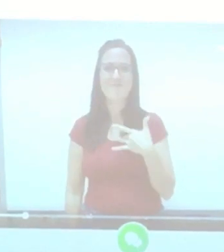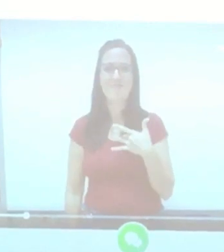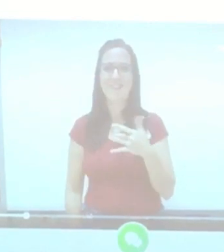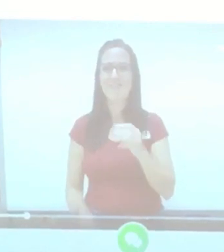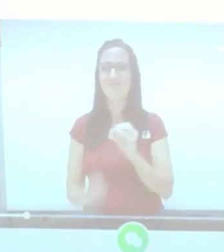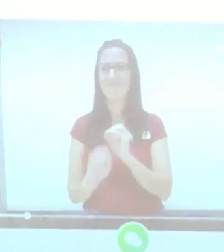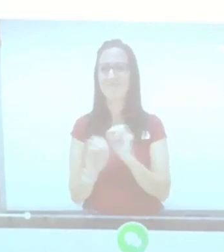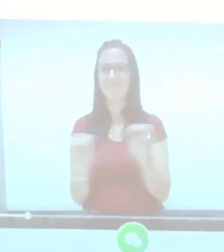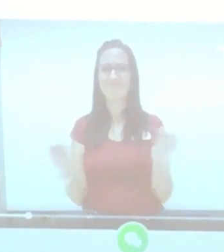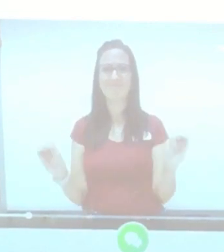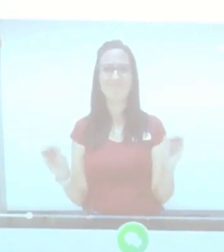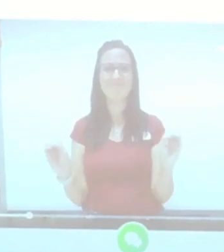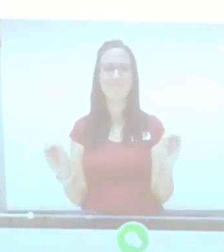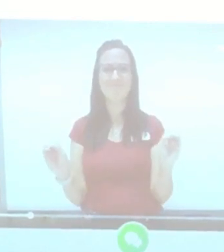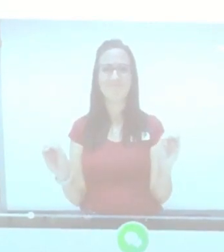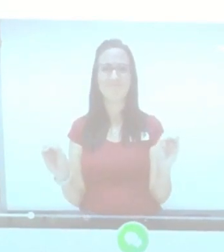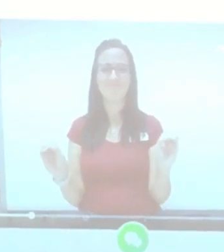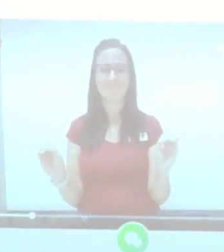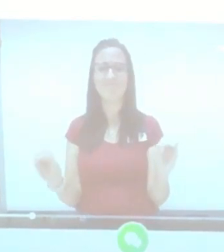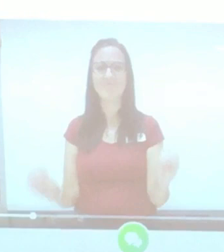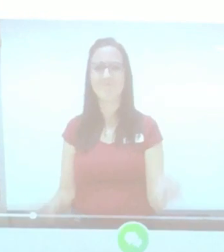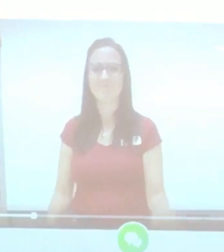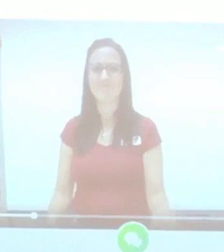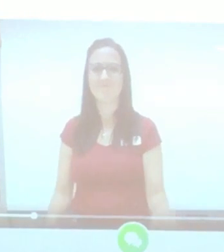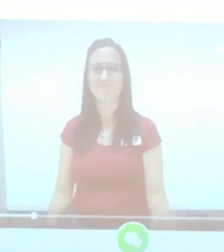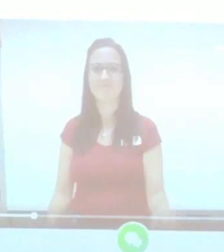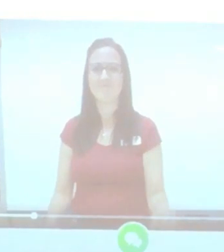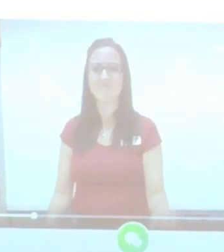Students: DURING JULY NO STUDENTS HAVE BIRTHDAYS NONE